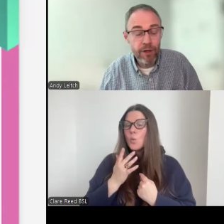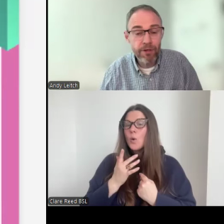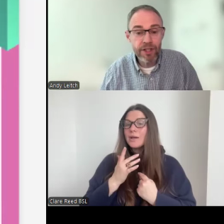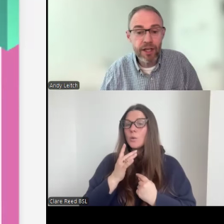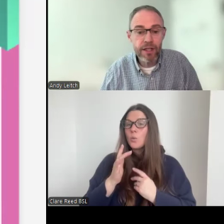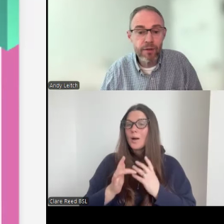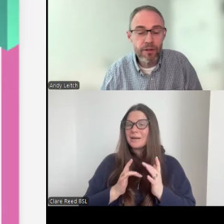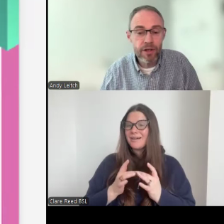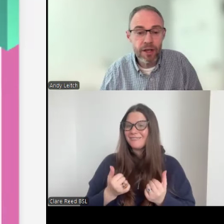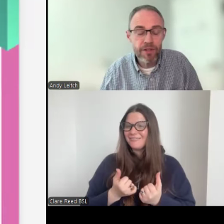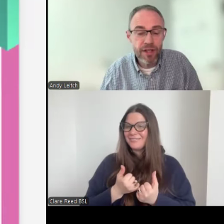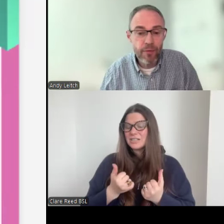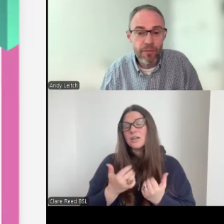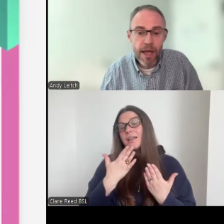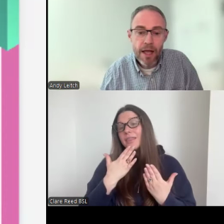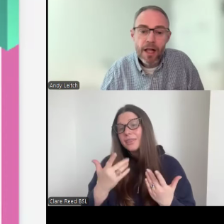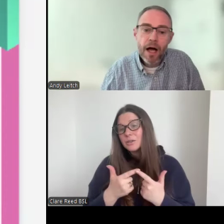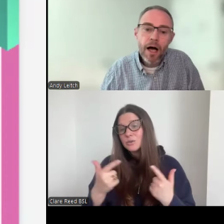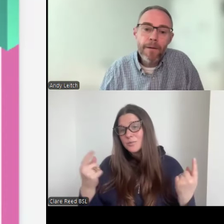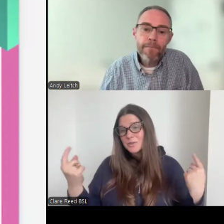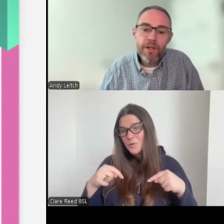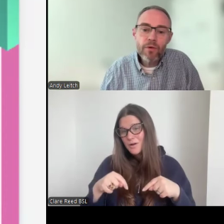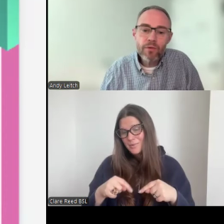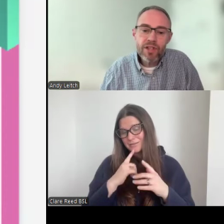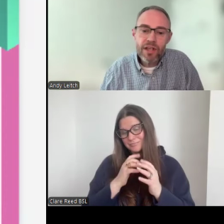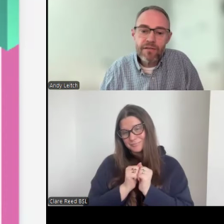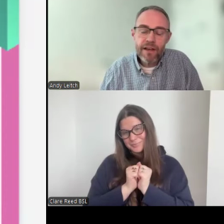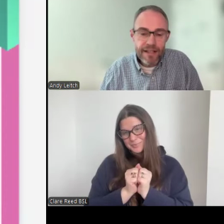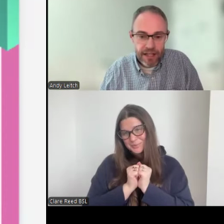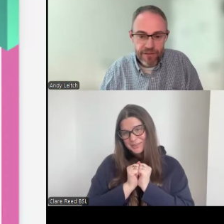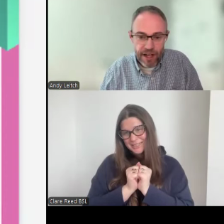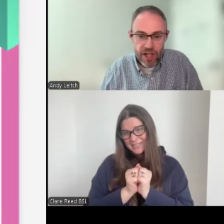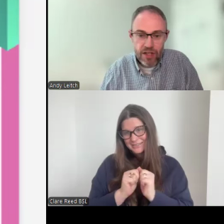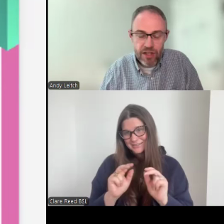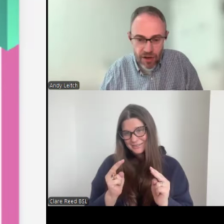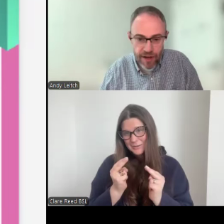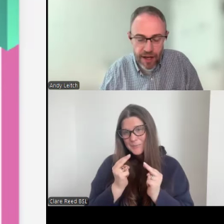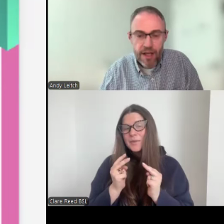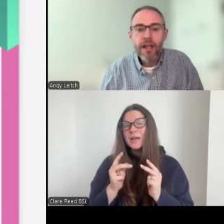I really appreciate you turning up and sticking with me, you will receive a satisfaction survey.